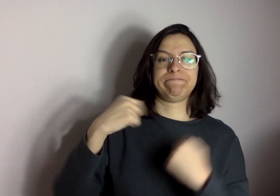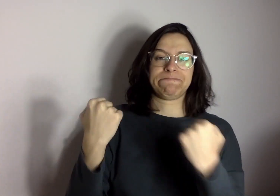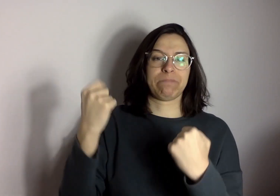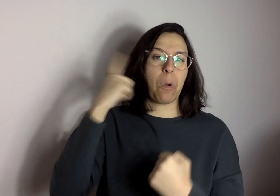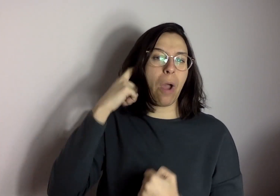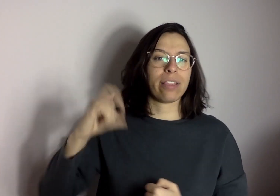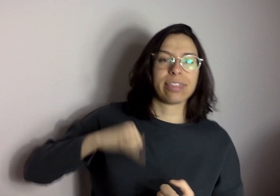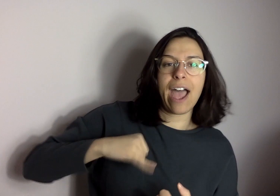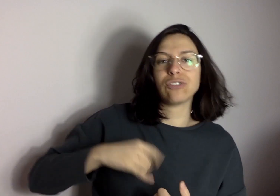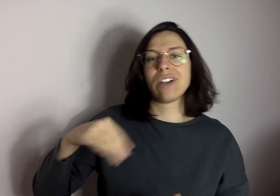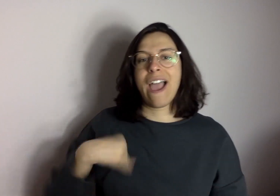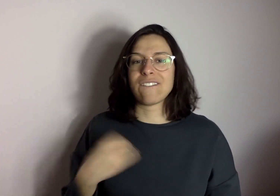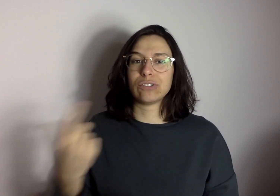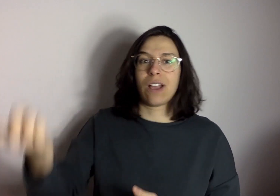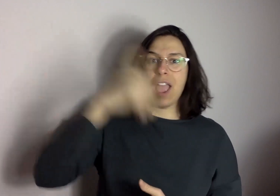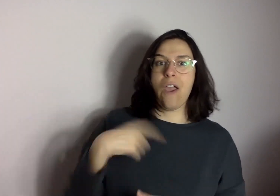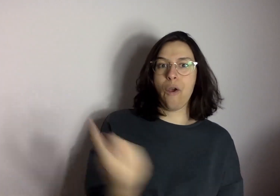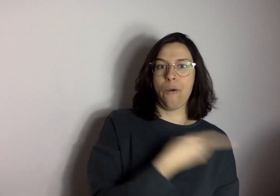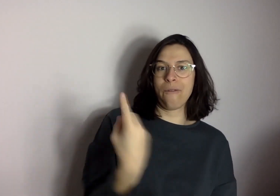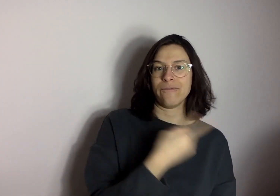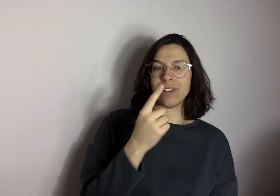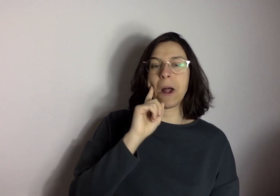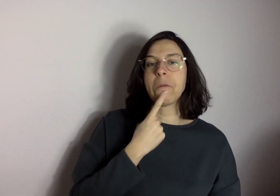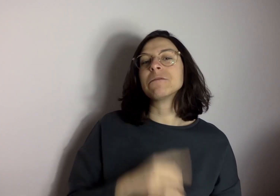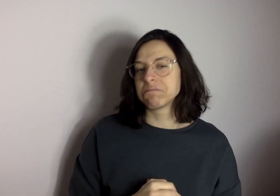Hearing people are jealous or envy us deaf people…